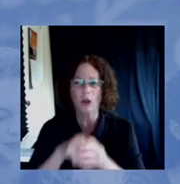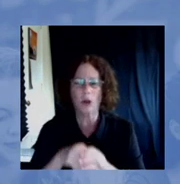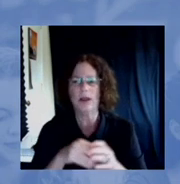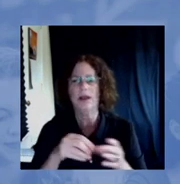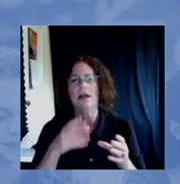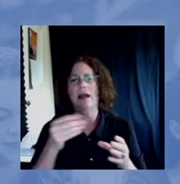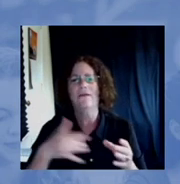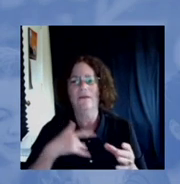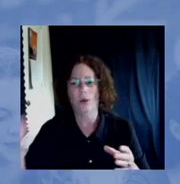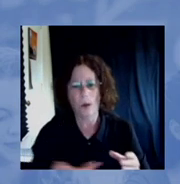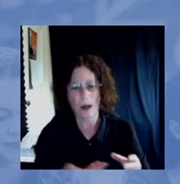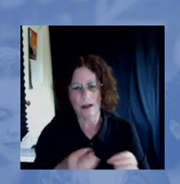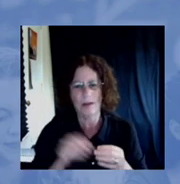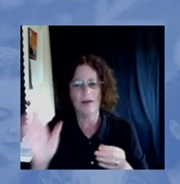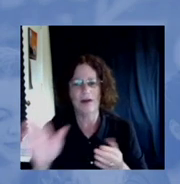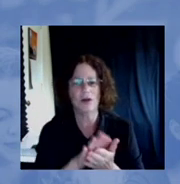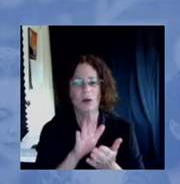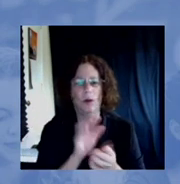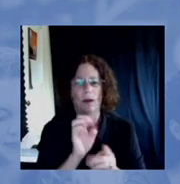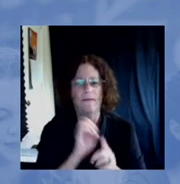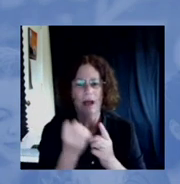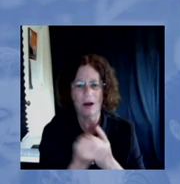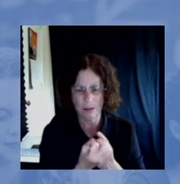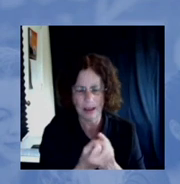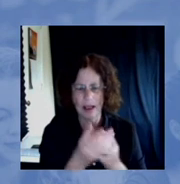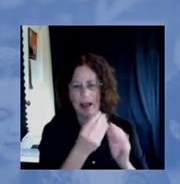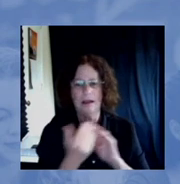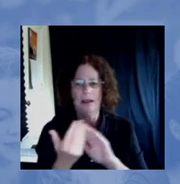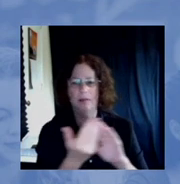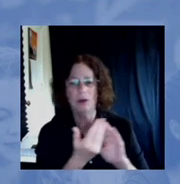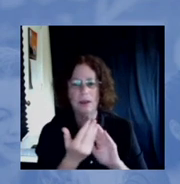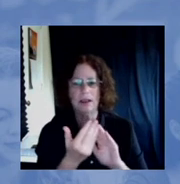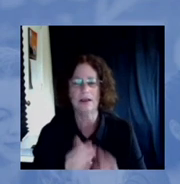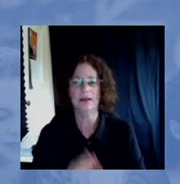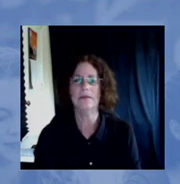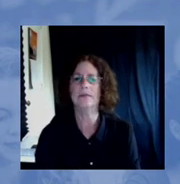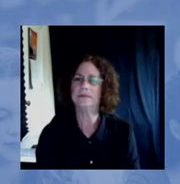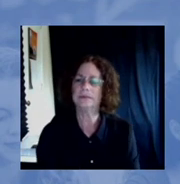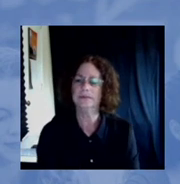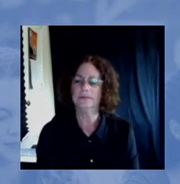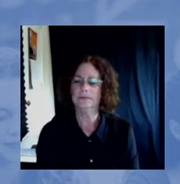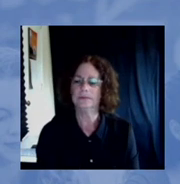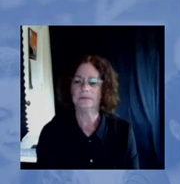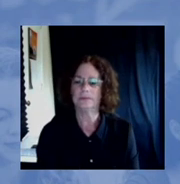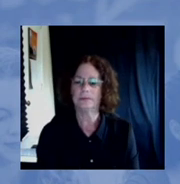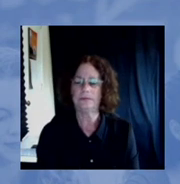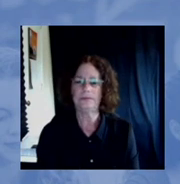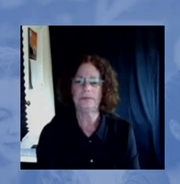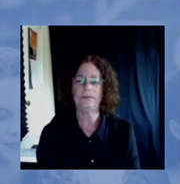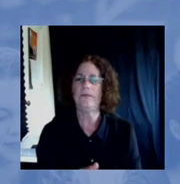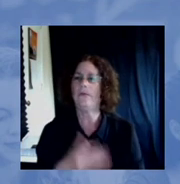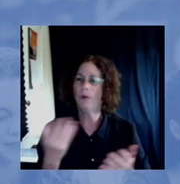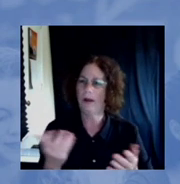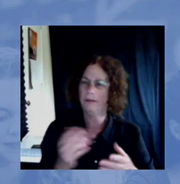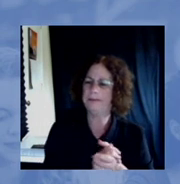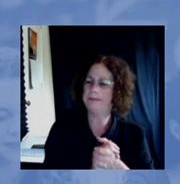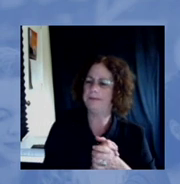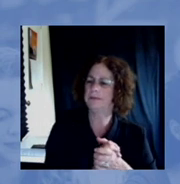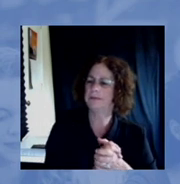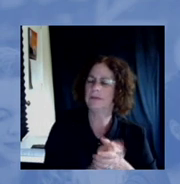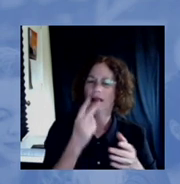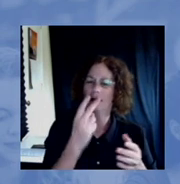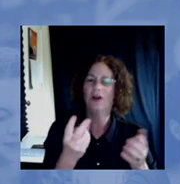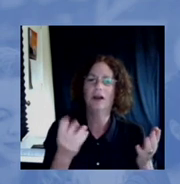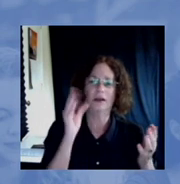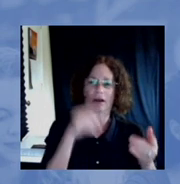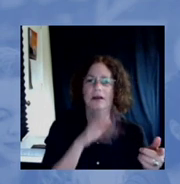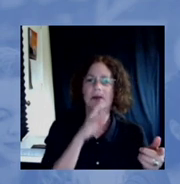IN THEIR SCHOOL ENVIRONMENTS AND THEIR COMMUNITIES? >> WELL, LOOK, I CAN'T BELIEVE WE'RE IN 2021,